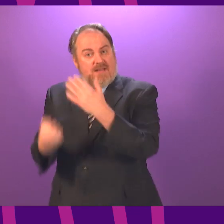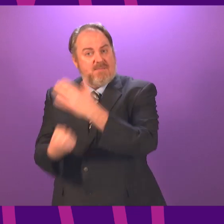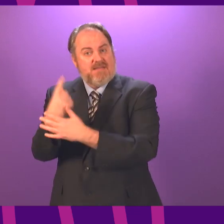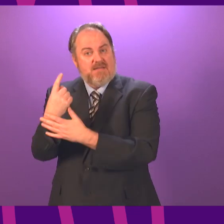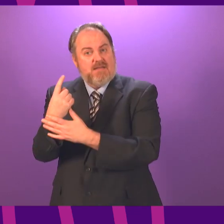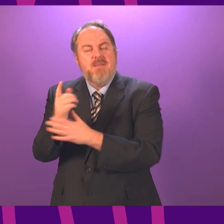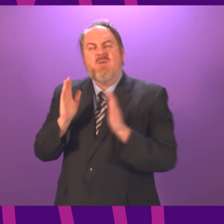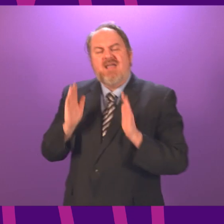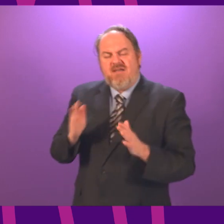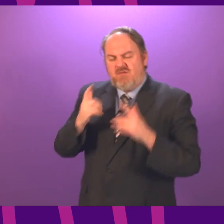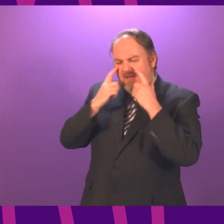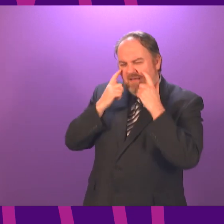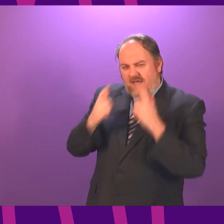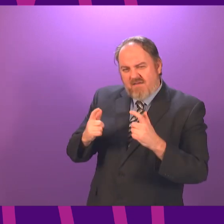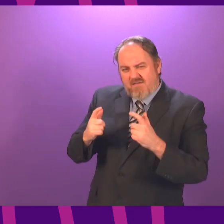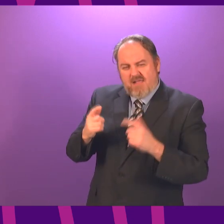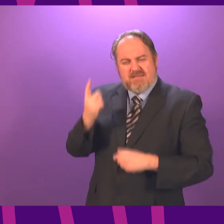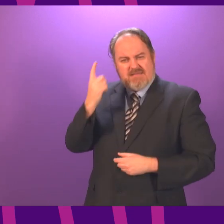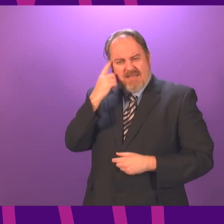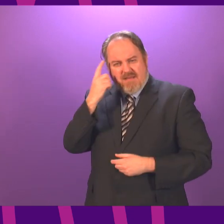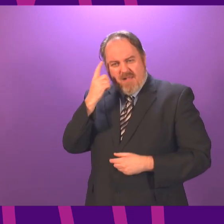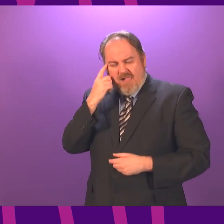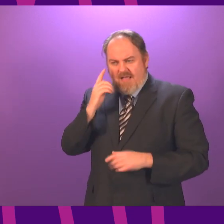and with an appropriate degree of caution so that we do not send ourselves backwards